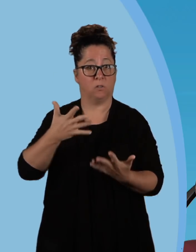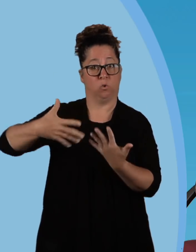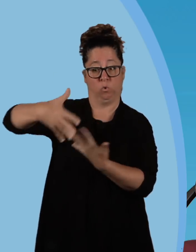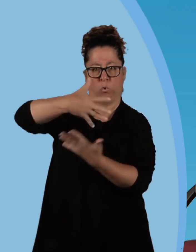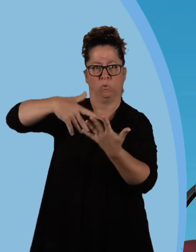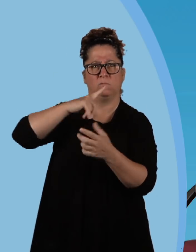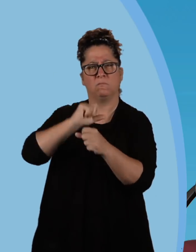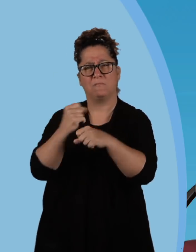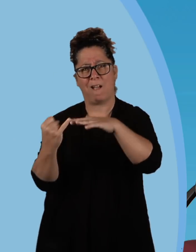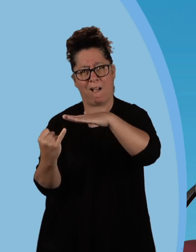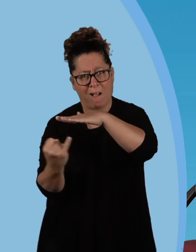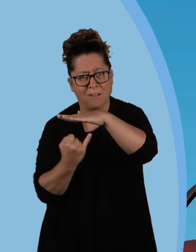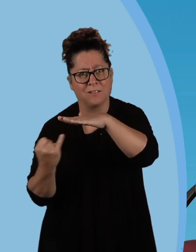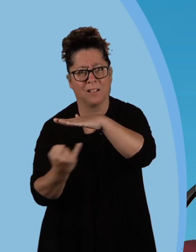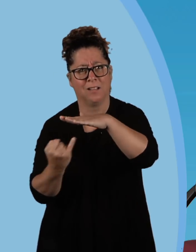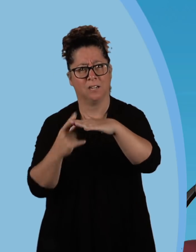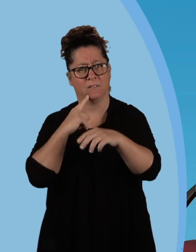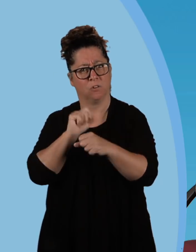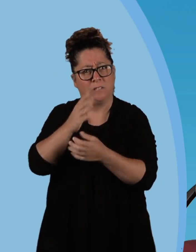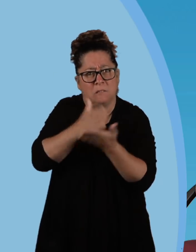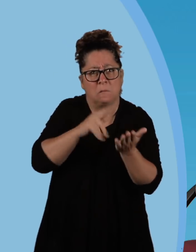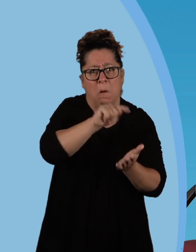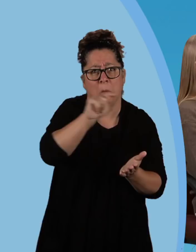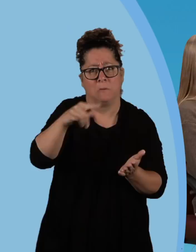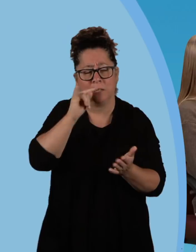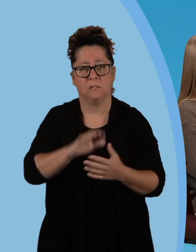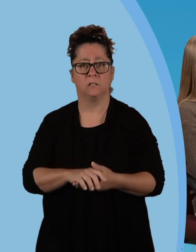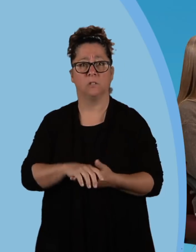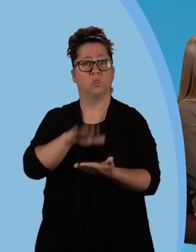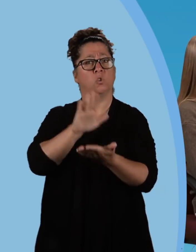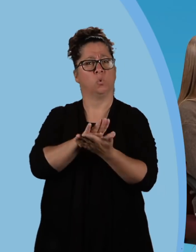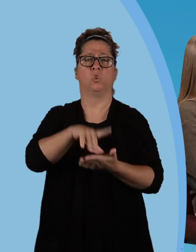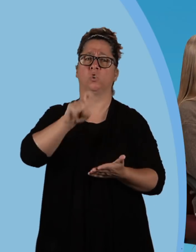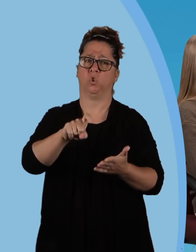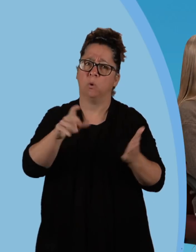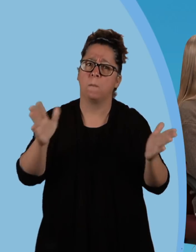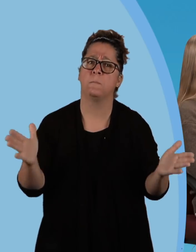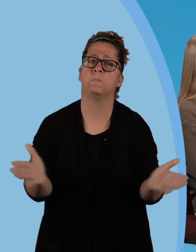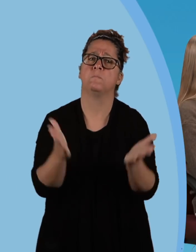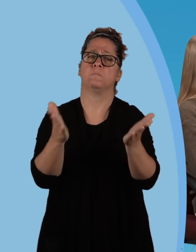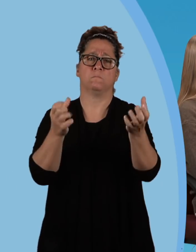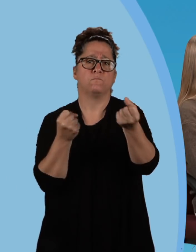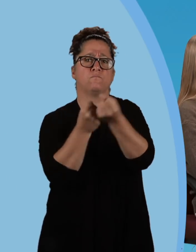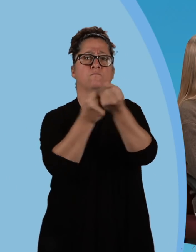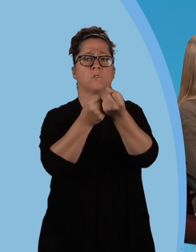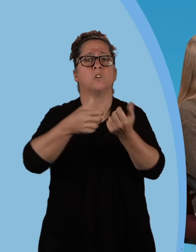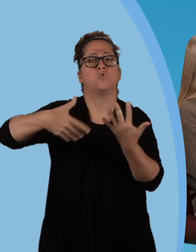isolating that can be for some kids. Schools should promote social interactions.